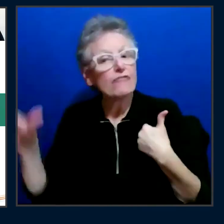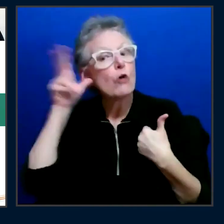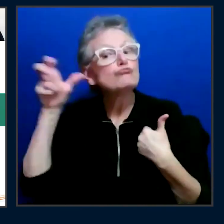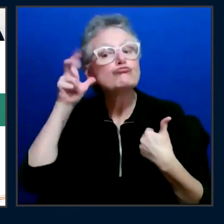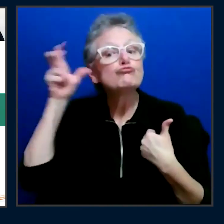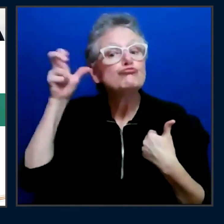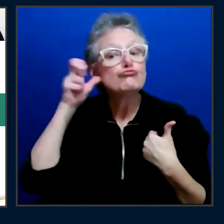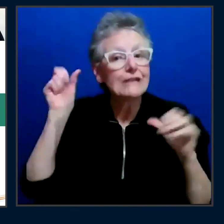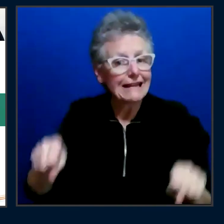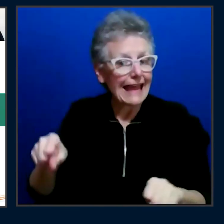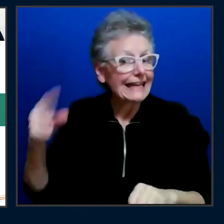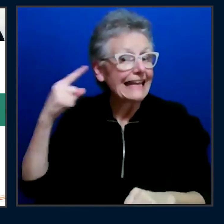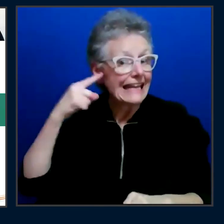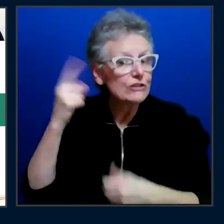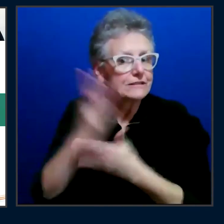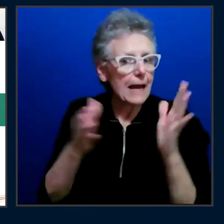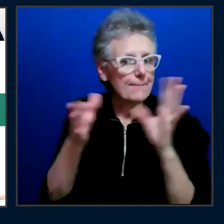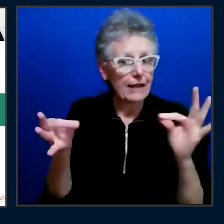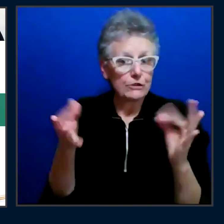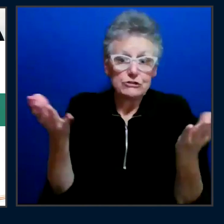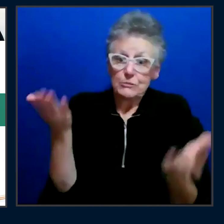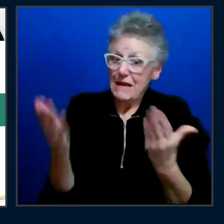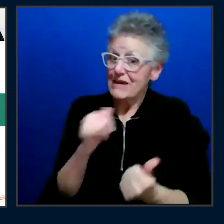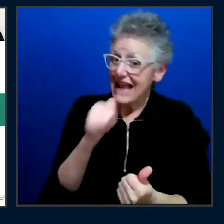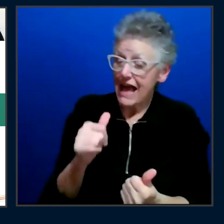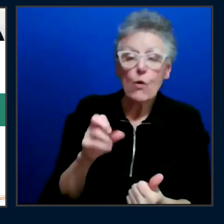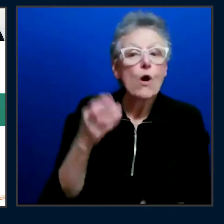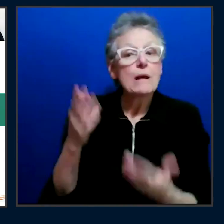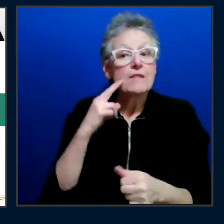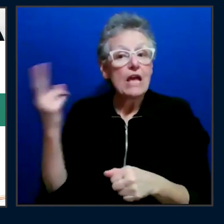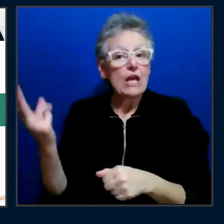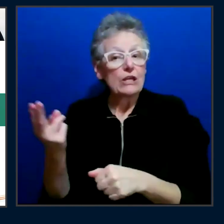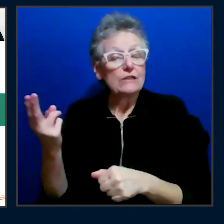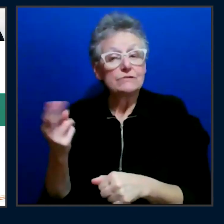auditory access to language, or use a language